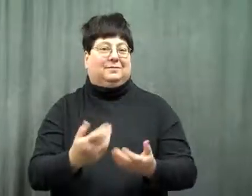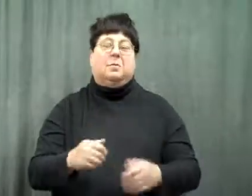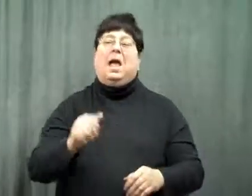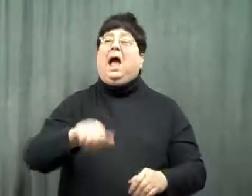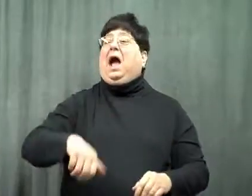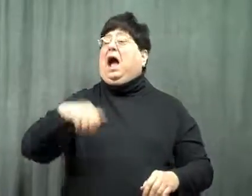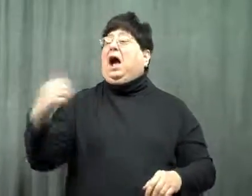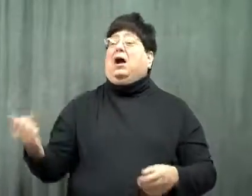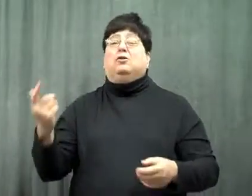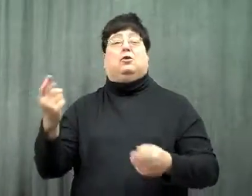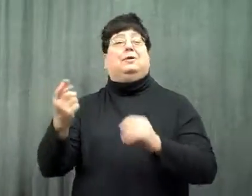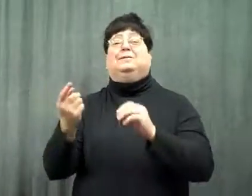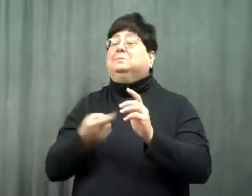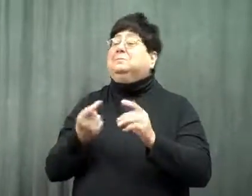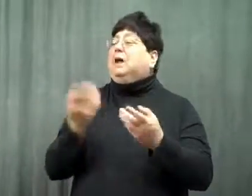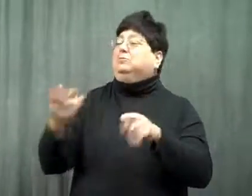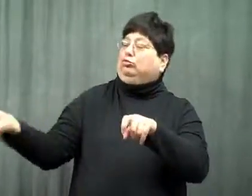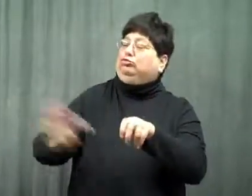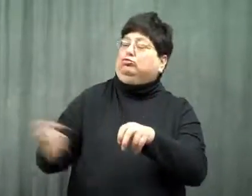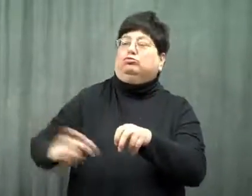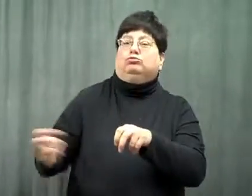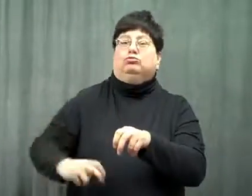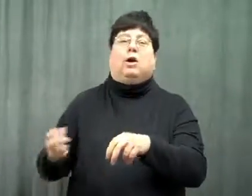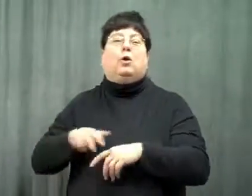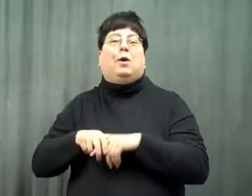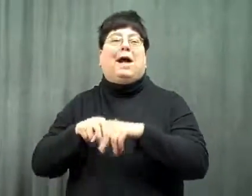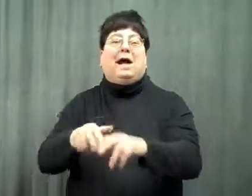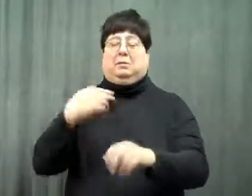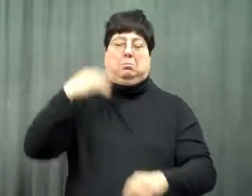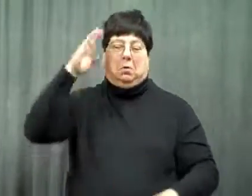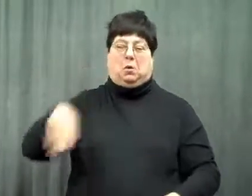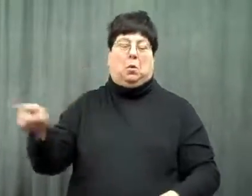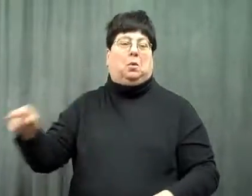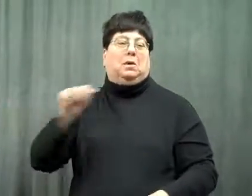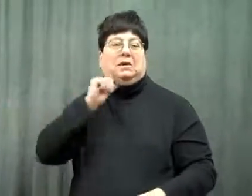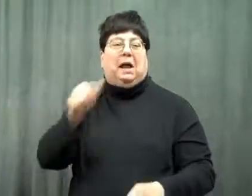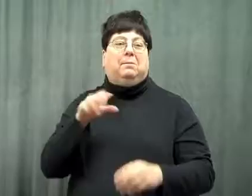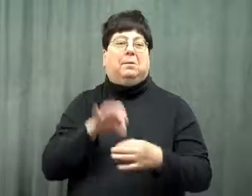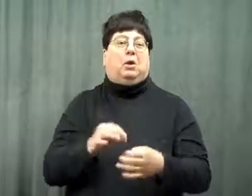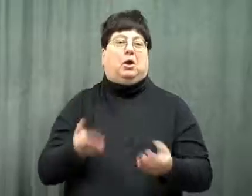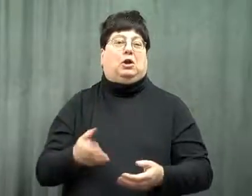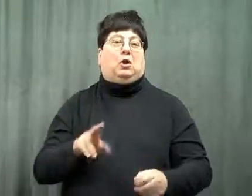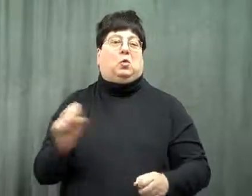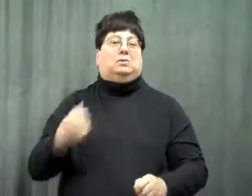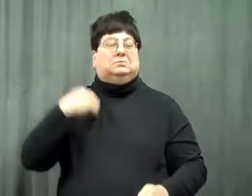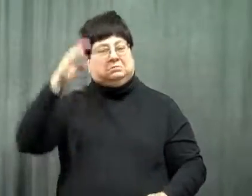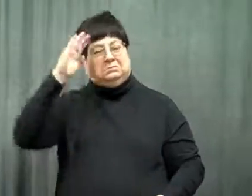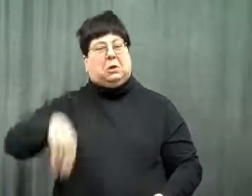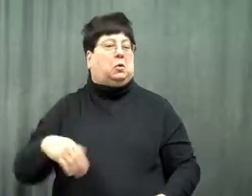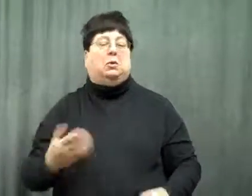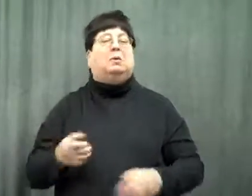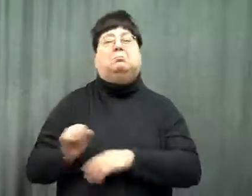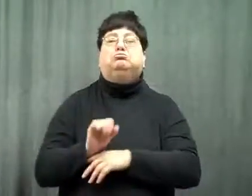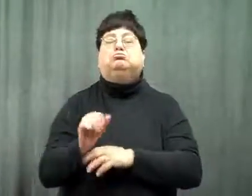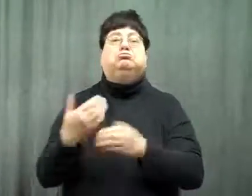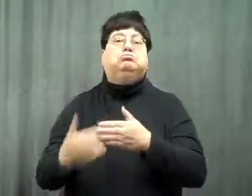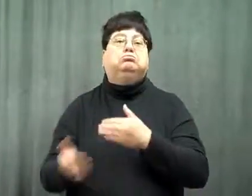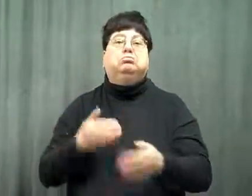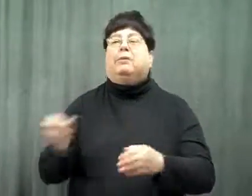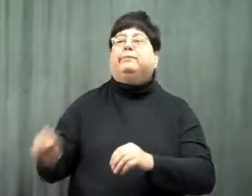There are some who give people rides, knowing that they are not legal immigrants.